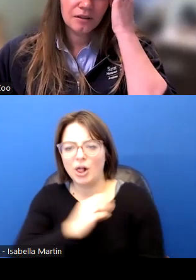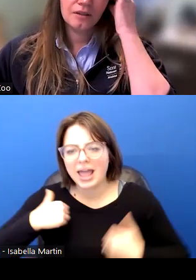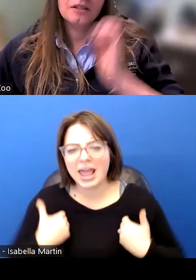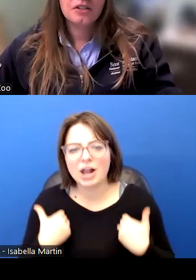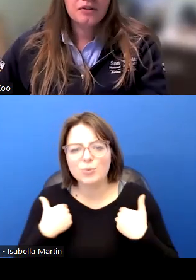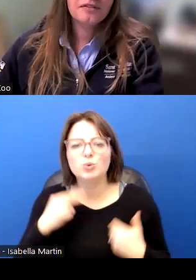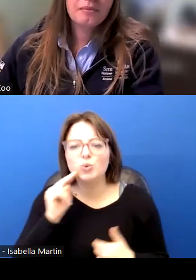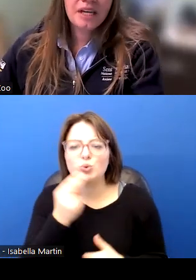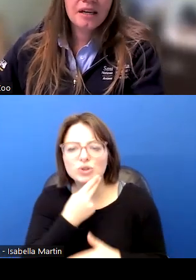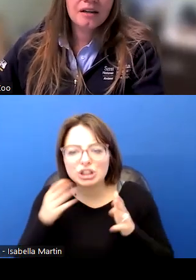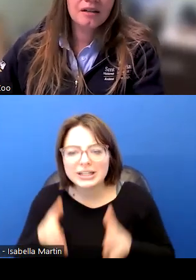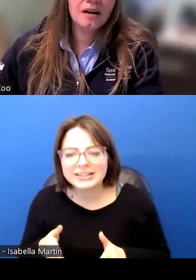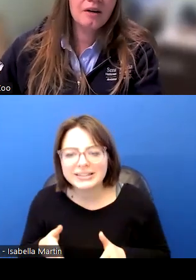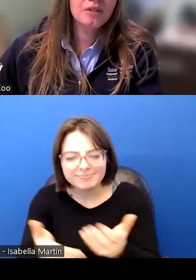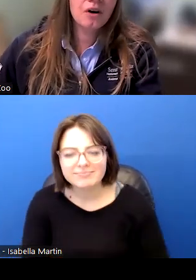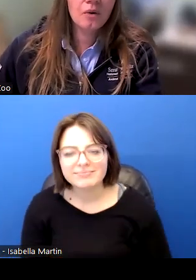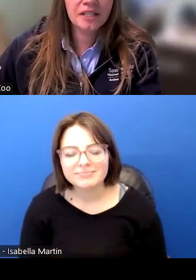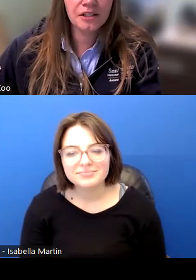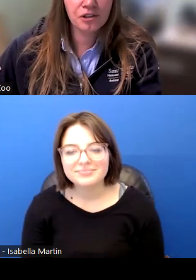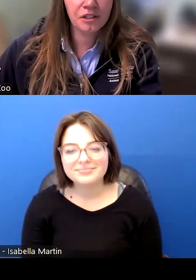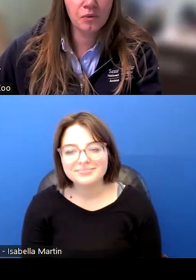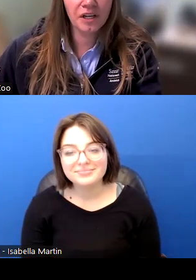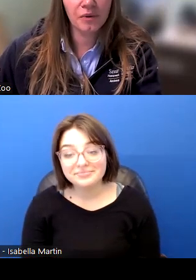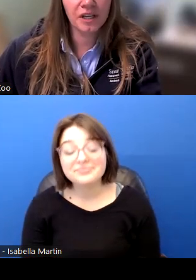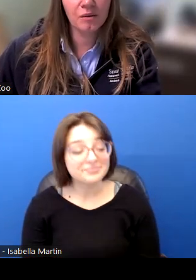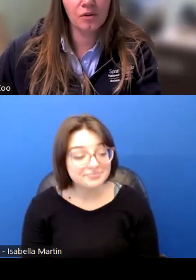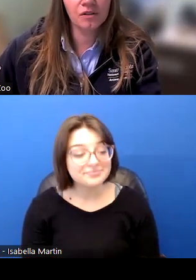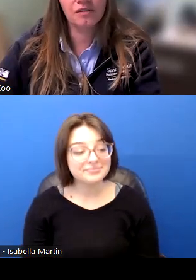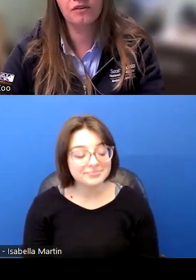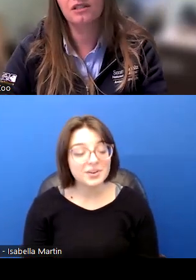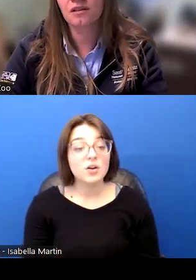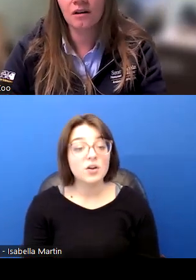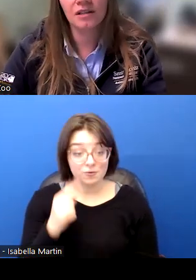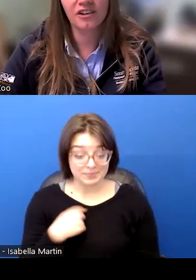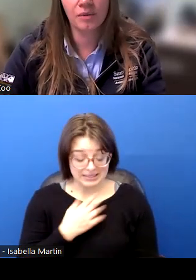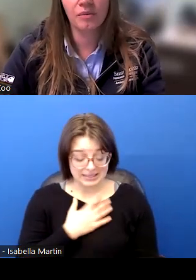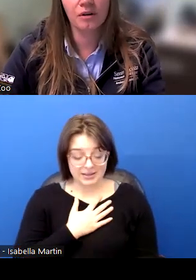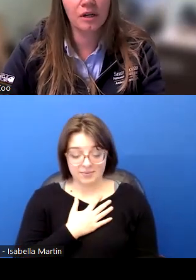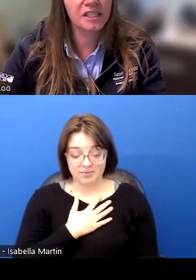Erin: Well so for me I was always interested in working with animals for as long as I can remember and